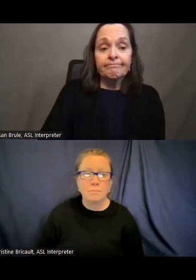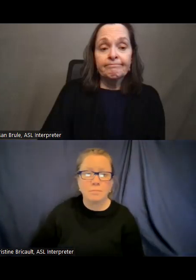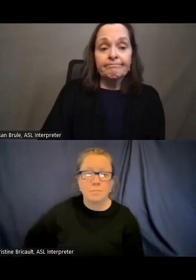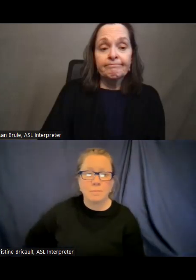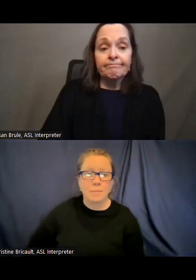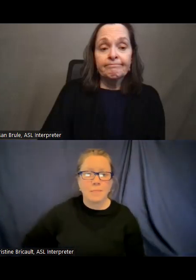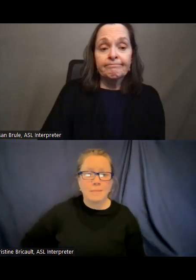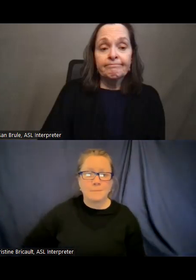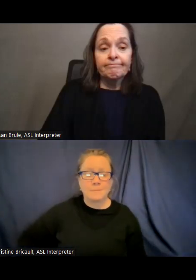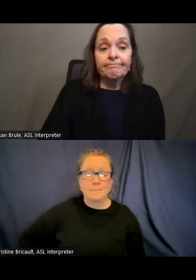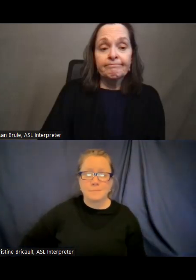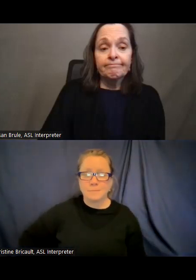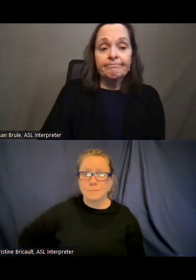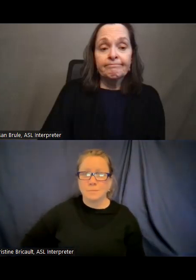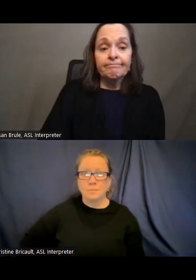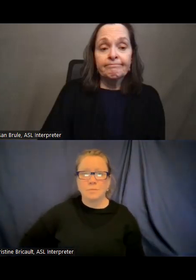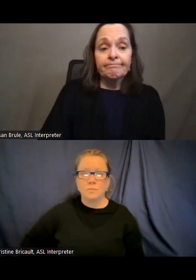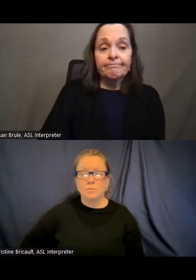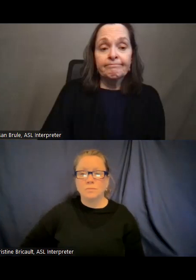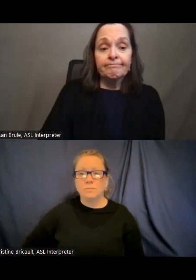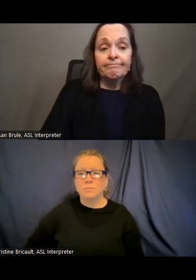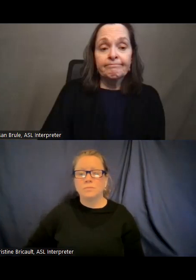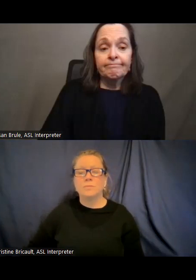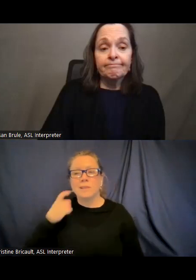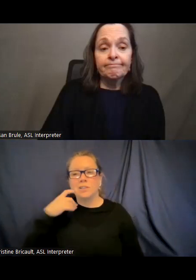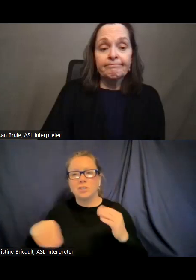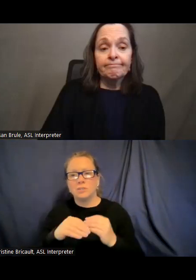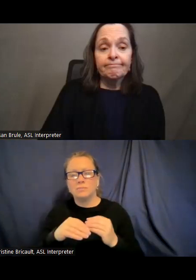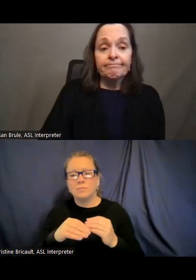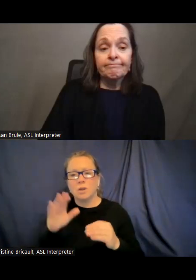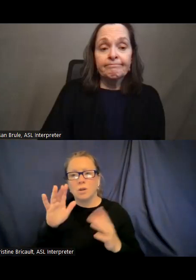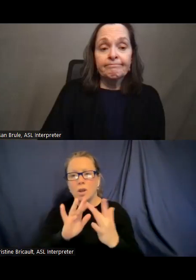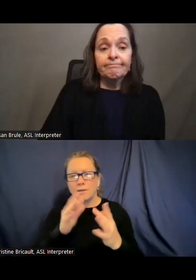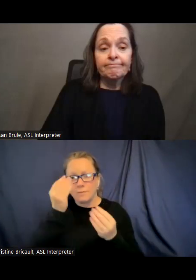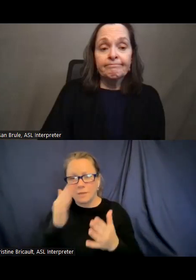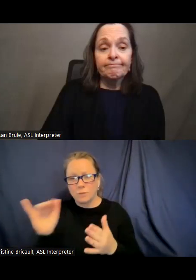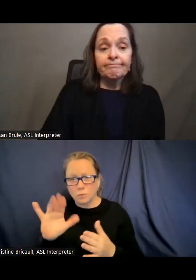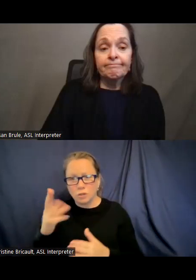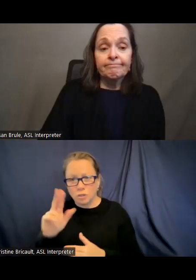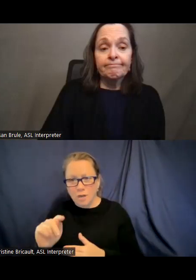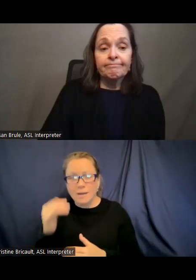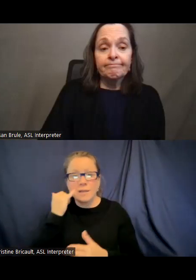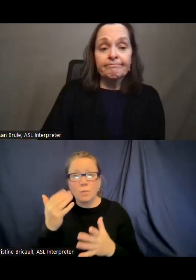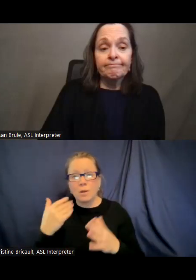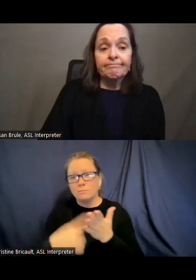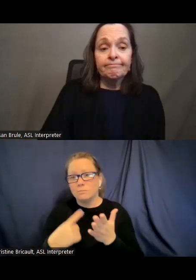And I just shared our contact information in the chat as well. If you want to discuss that more indepth.